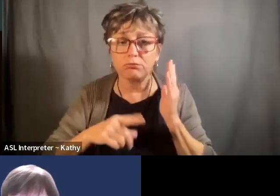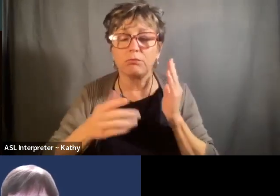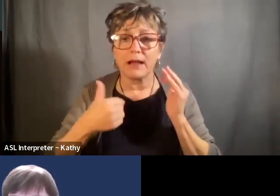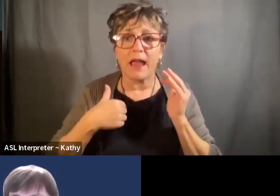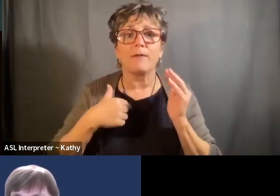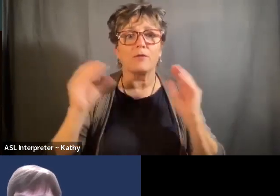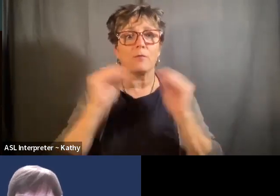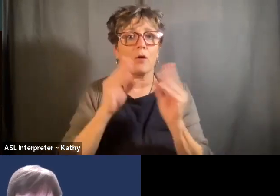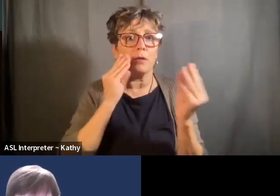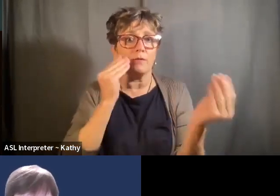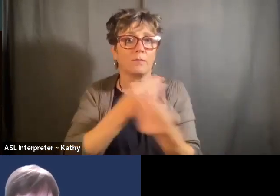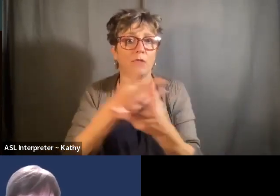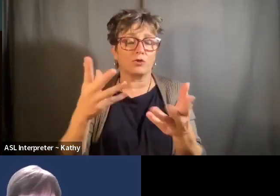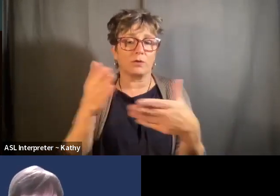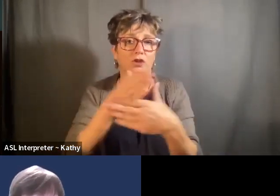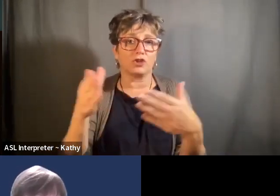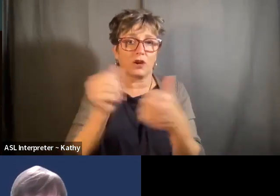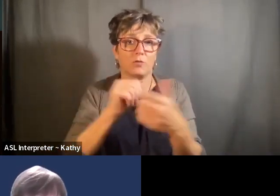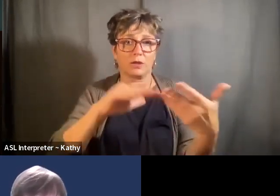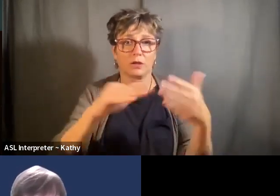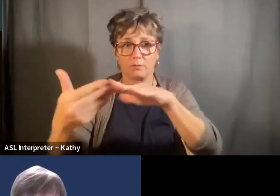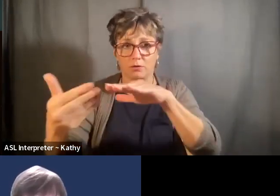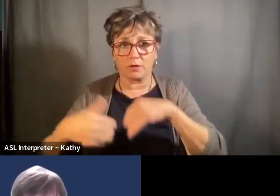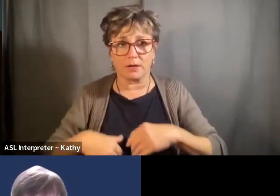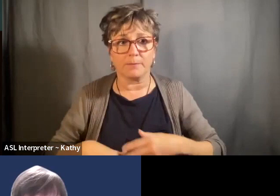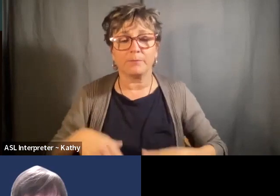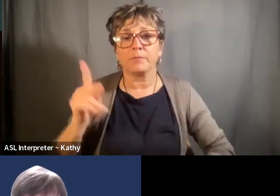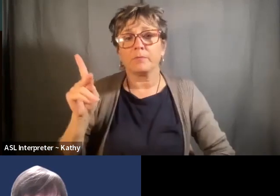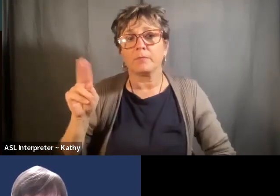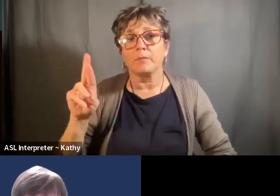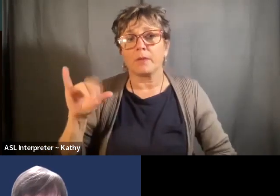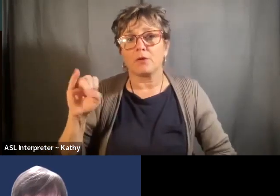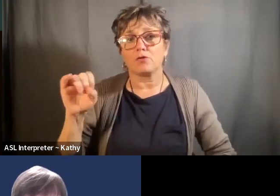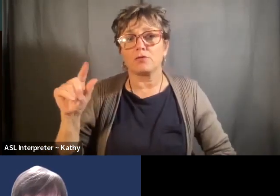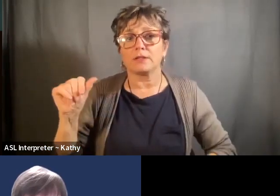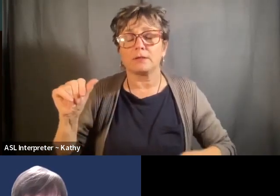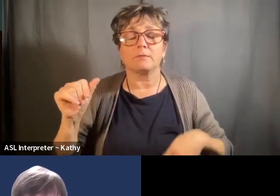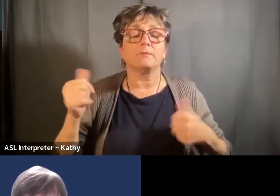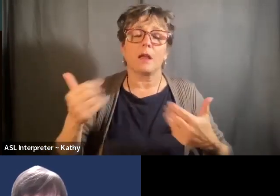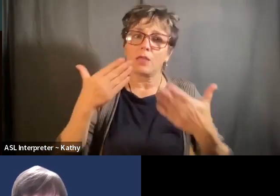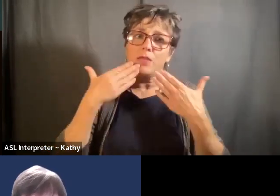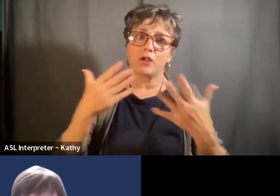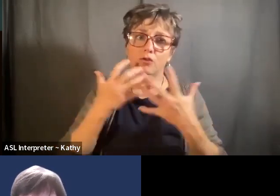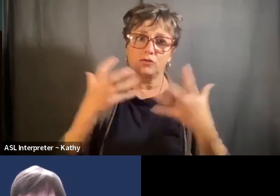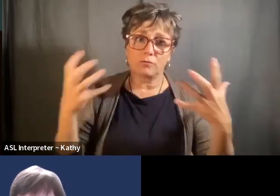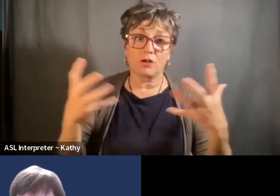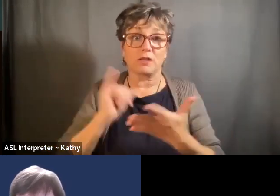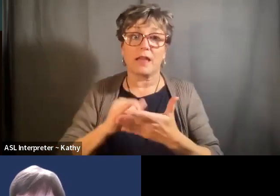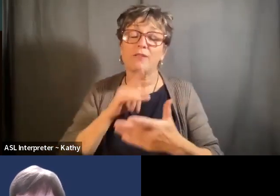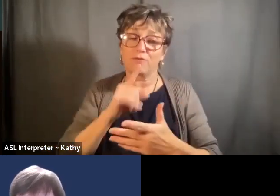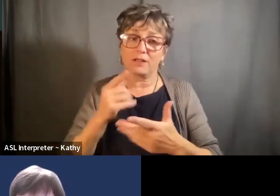Thank you so much, Bill. This is Krista speaking. That is one of the the bigger reasons that we at